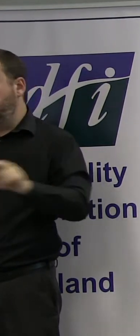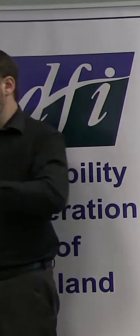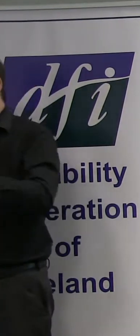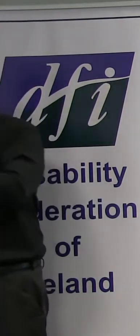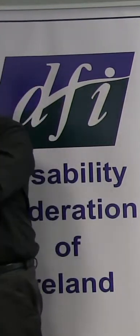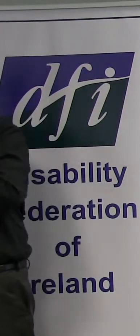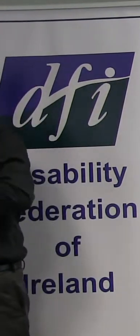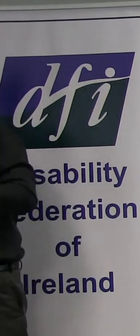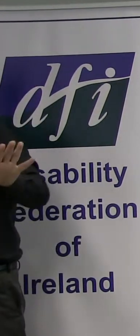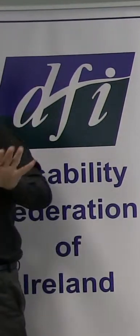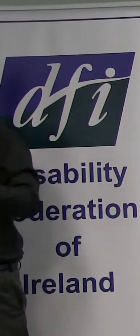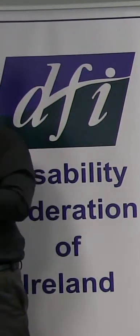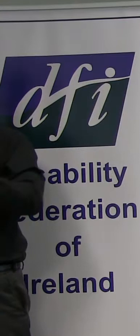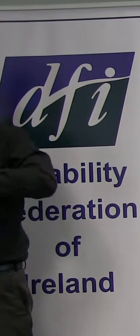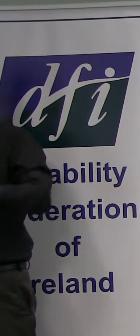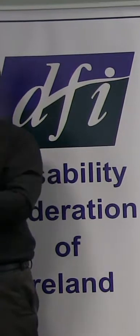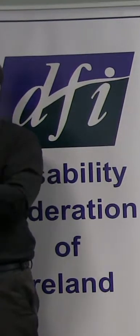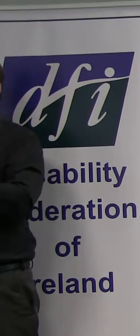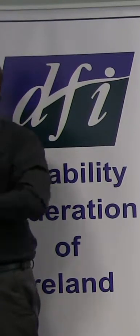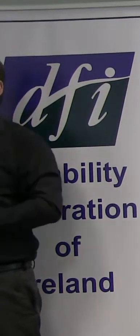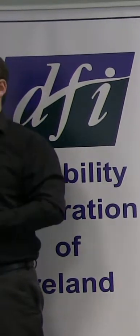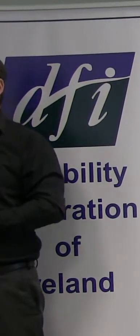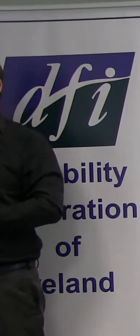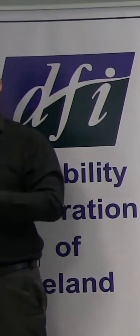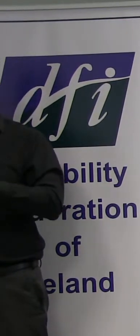are required to be charged to focus only in appropriate angle so we're very very